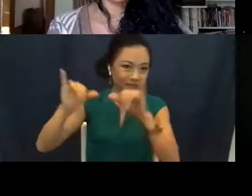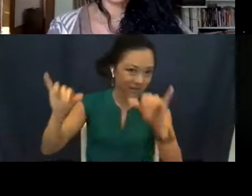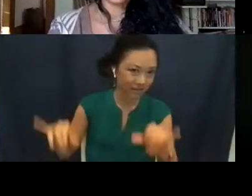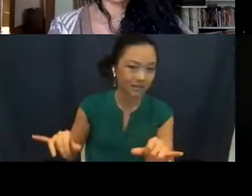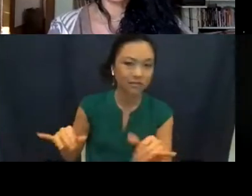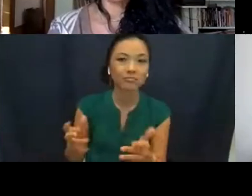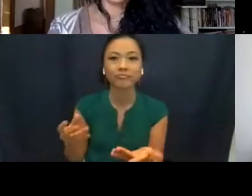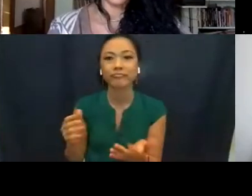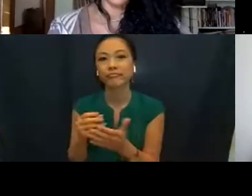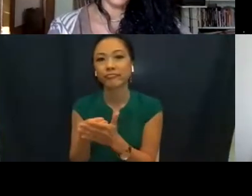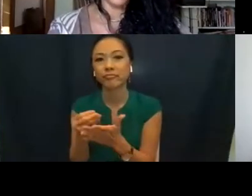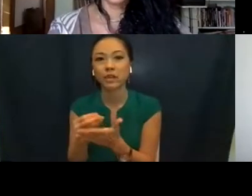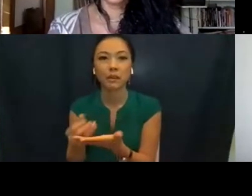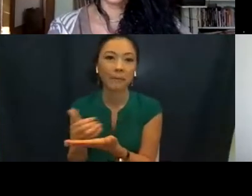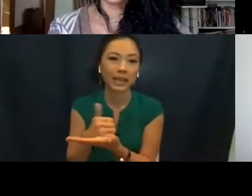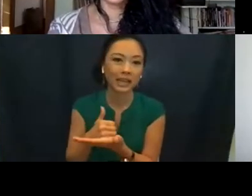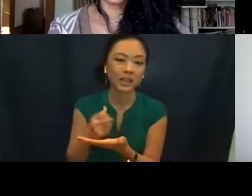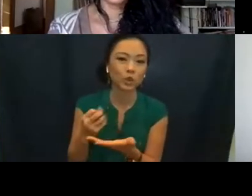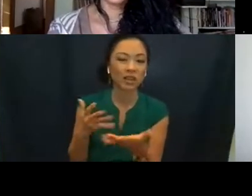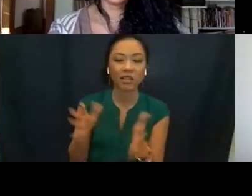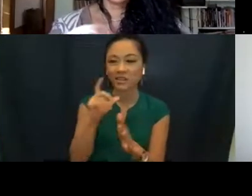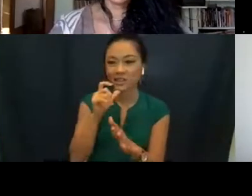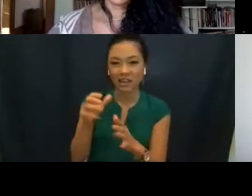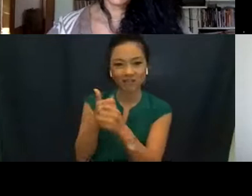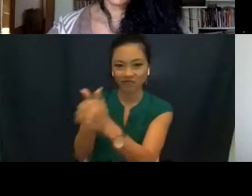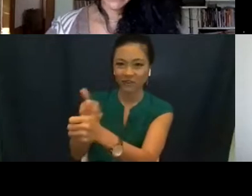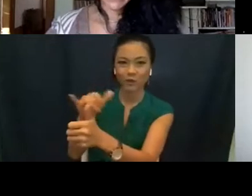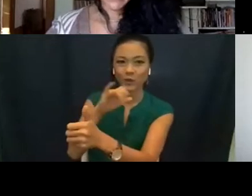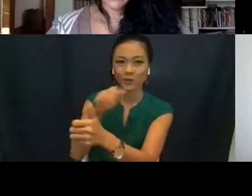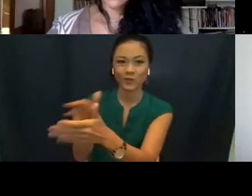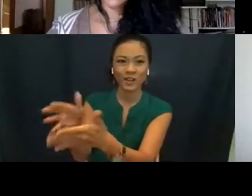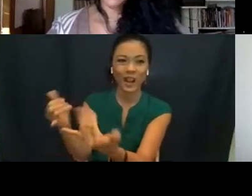and let's not do that now. >> SYDNEY SKYBETTER: Capitalism,